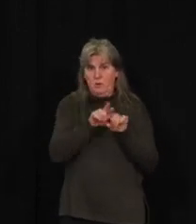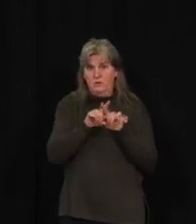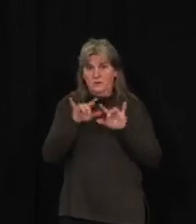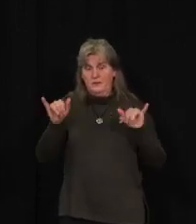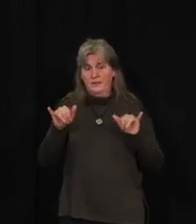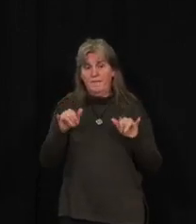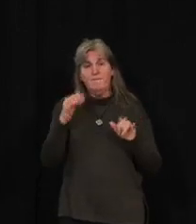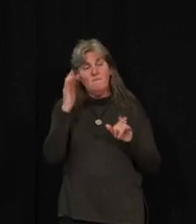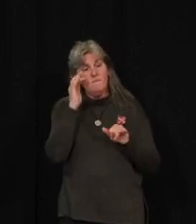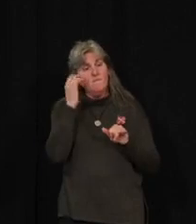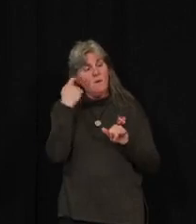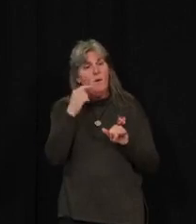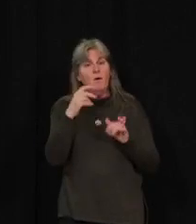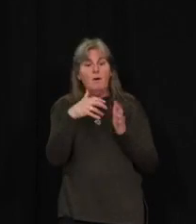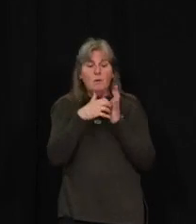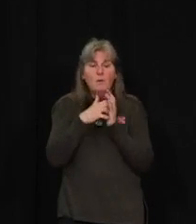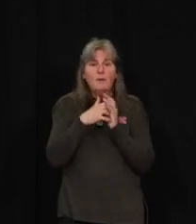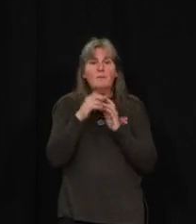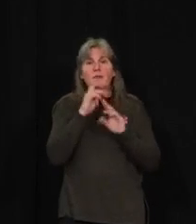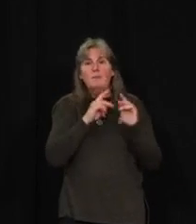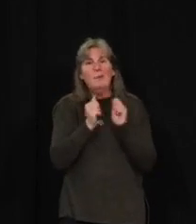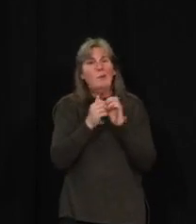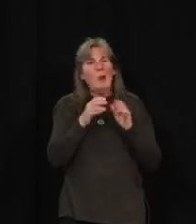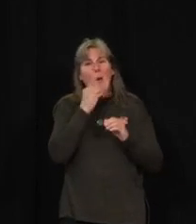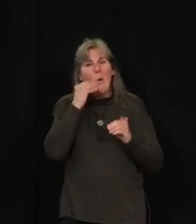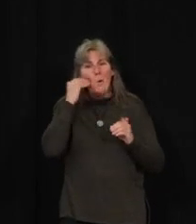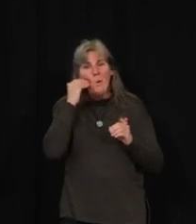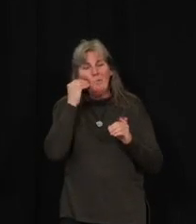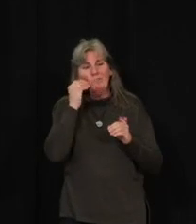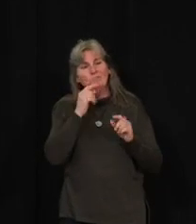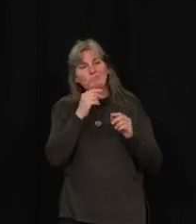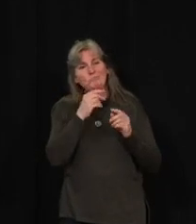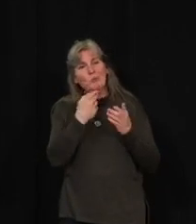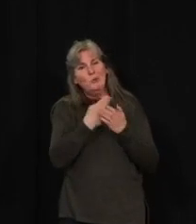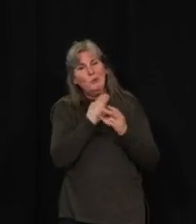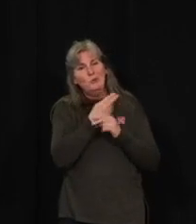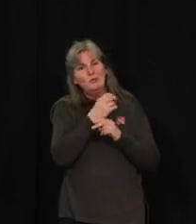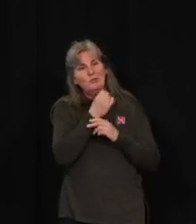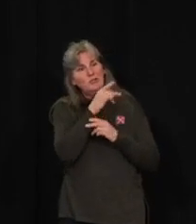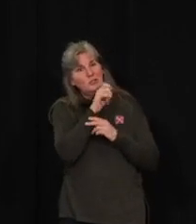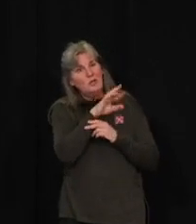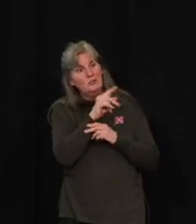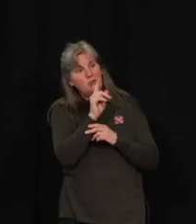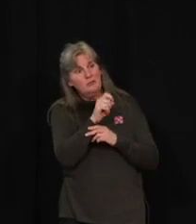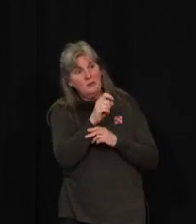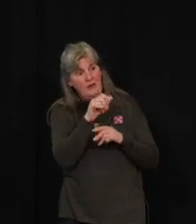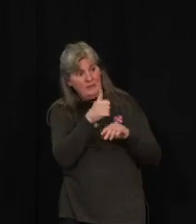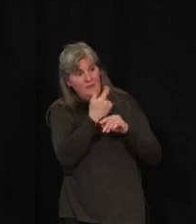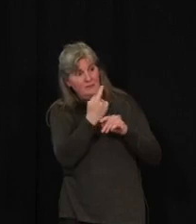folks? Would you like me to?